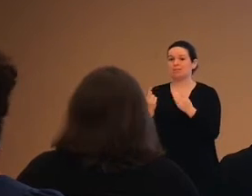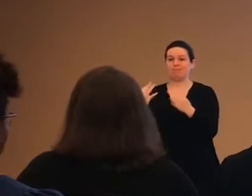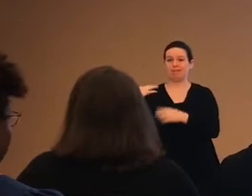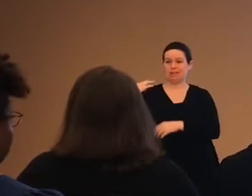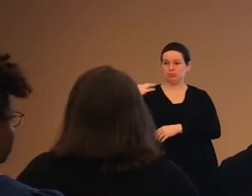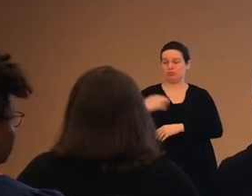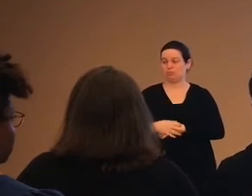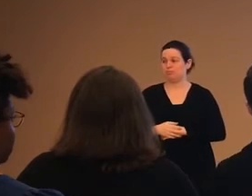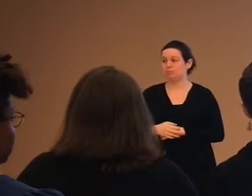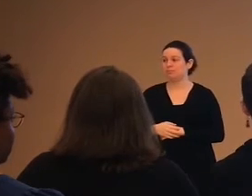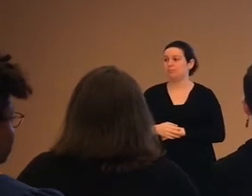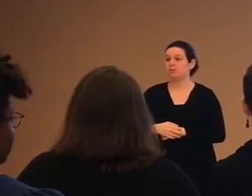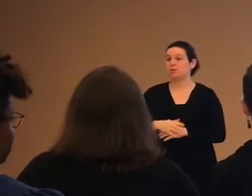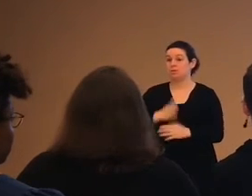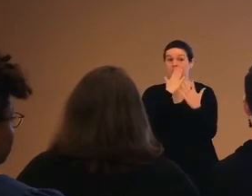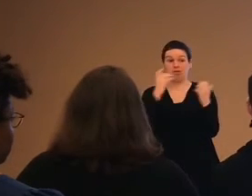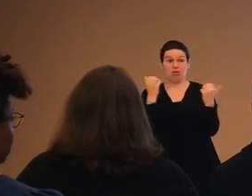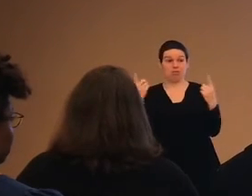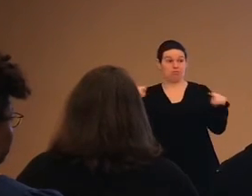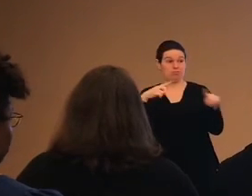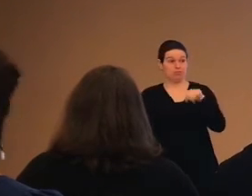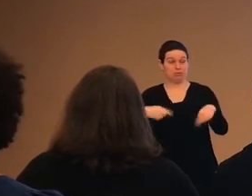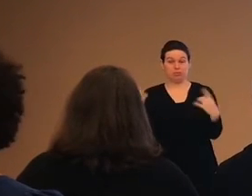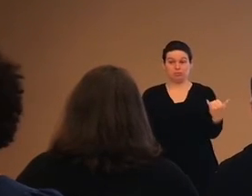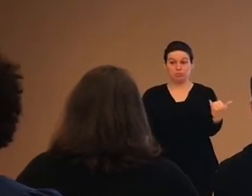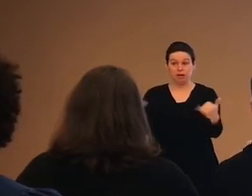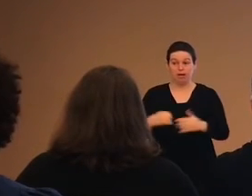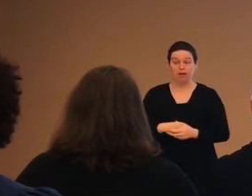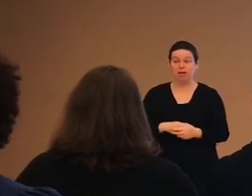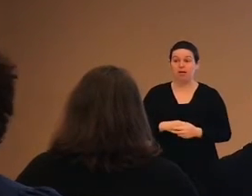So we thank all of you for being here today and for supporting our